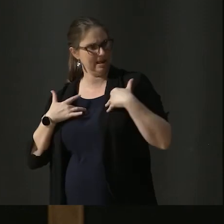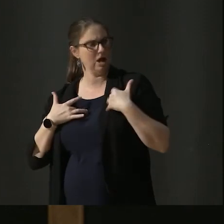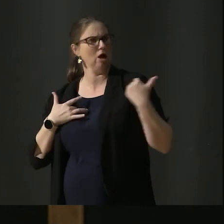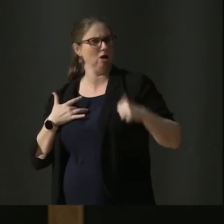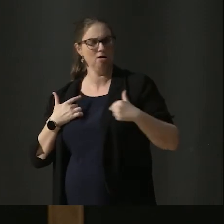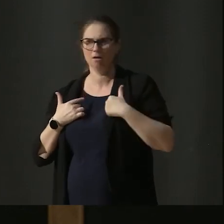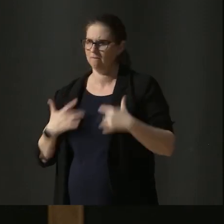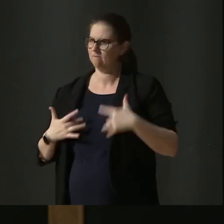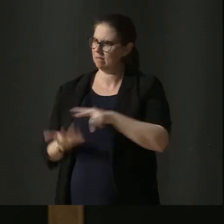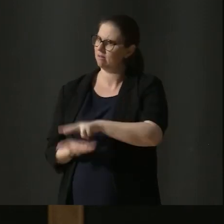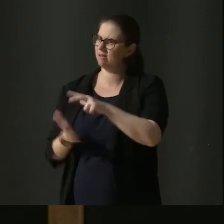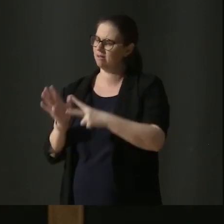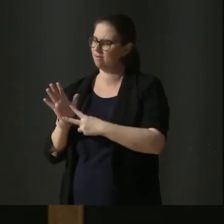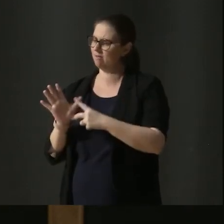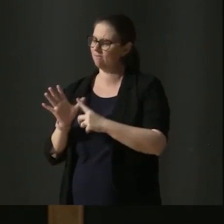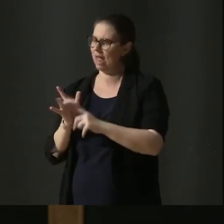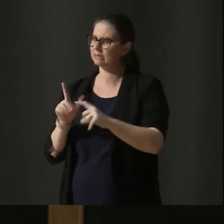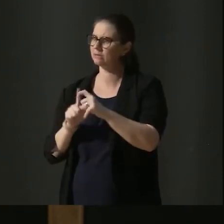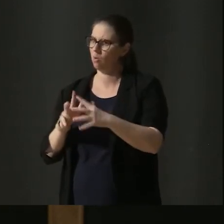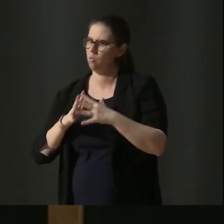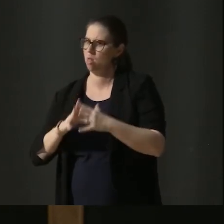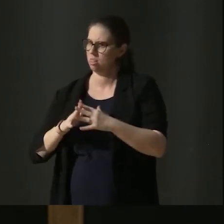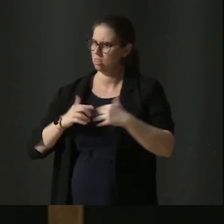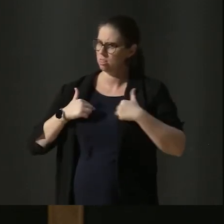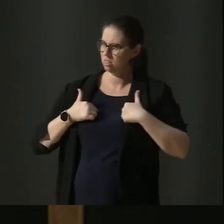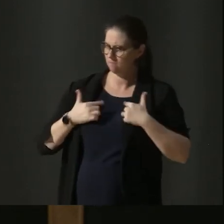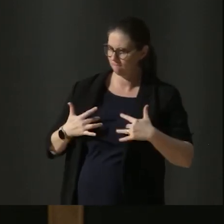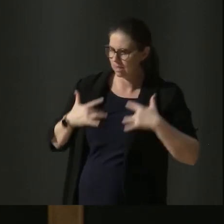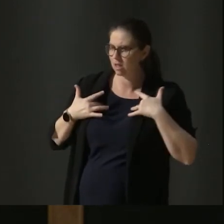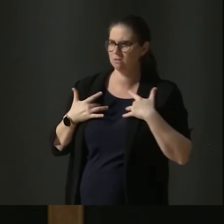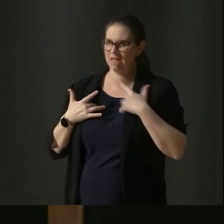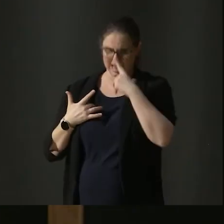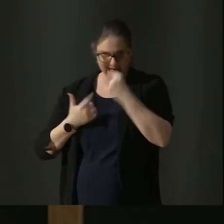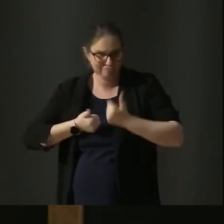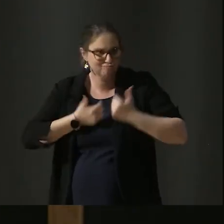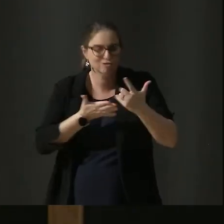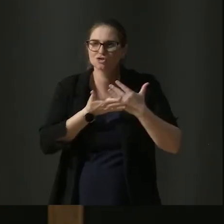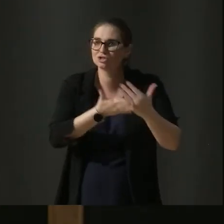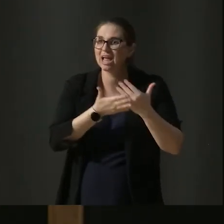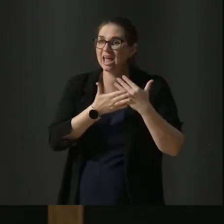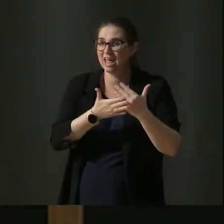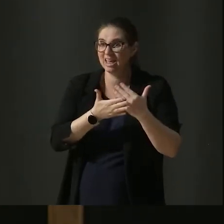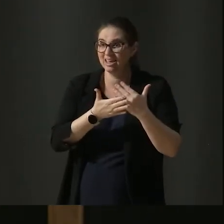and okay to share all of them, the happy ones and the hard ones.